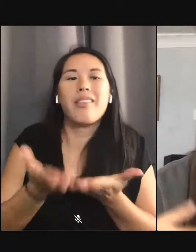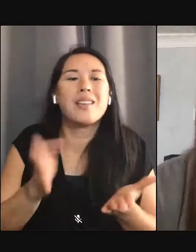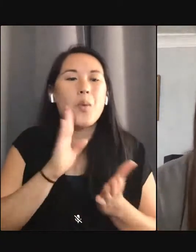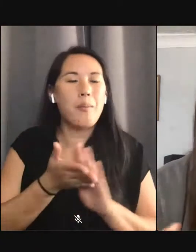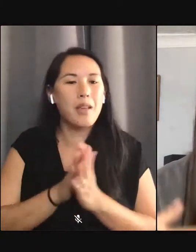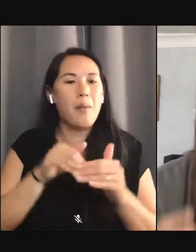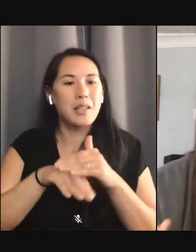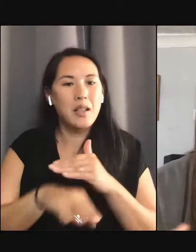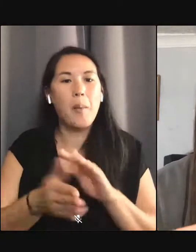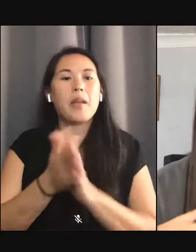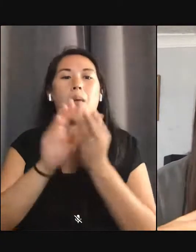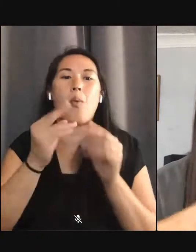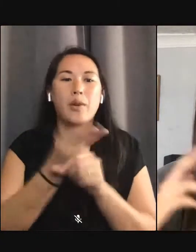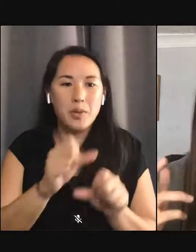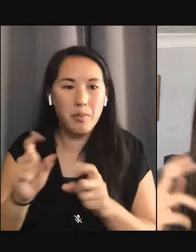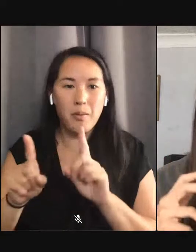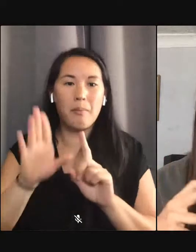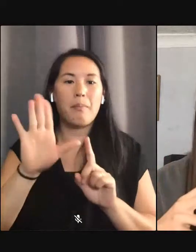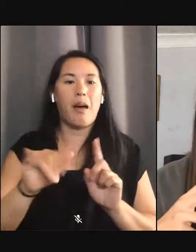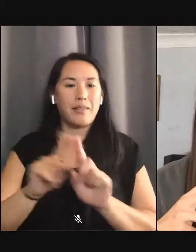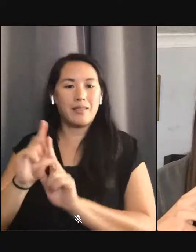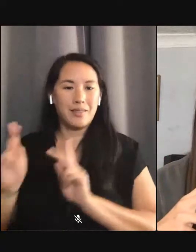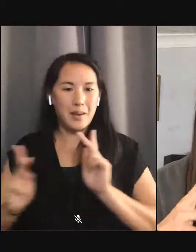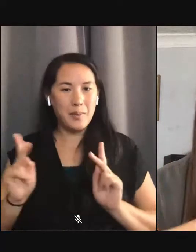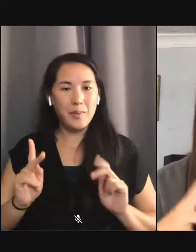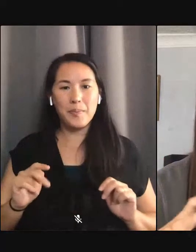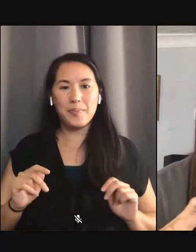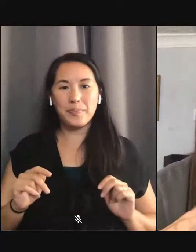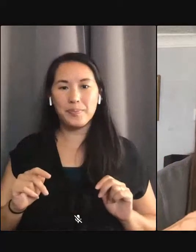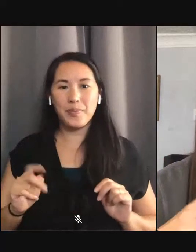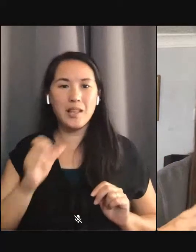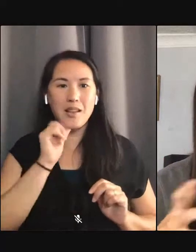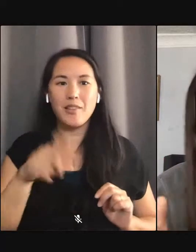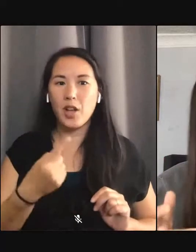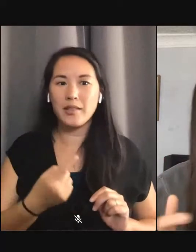usable by different people and it's it's not so much um one for all it's something for everyone